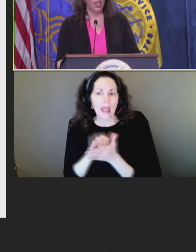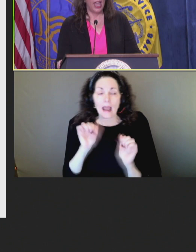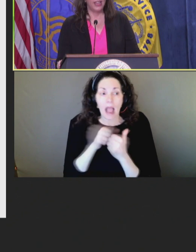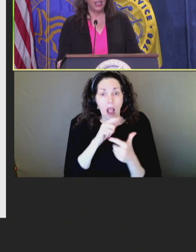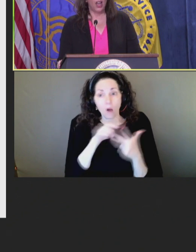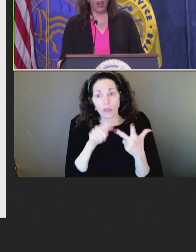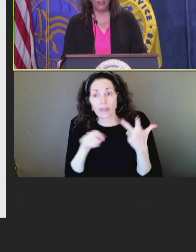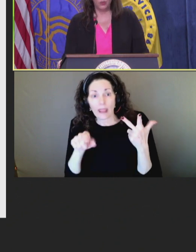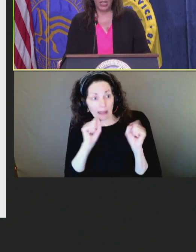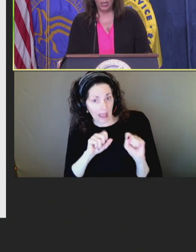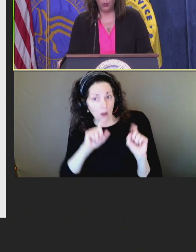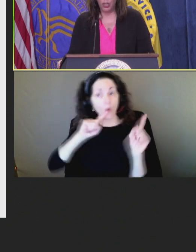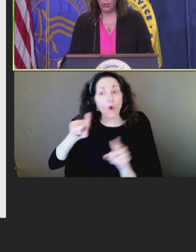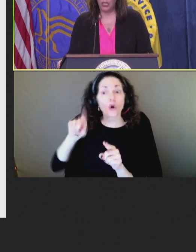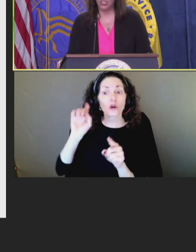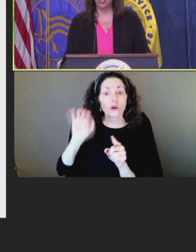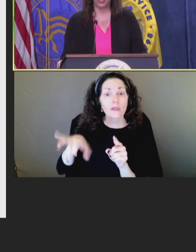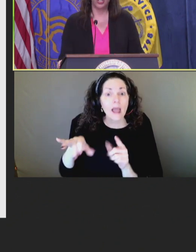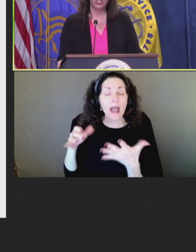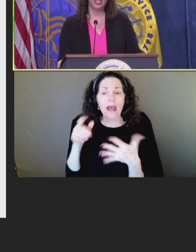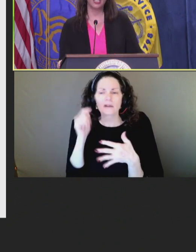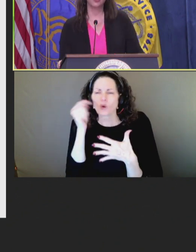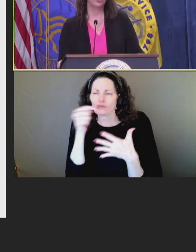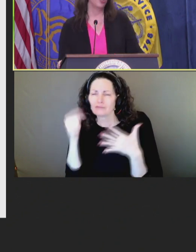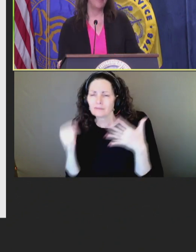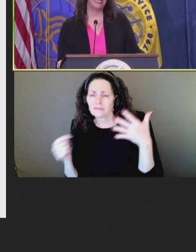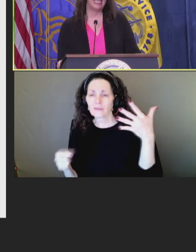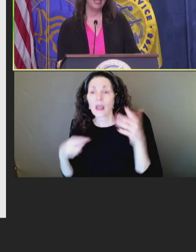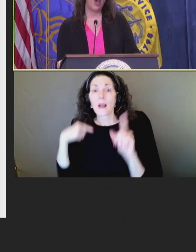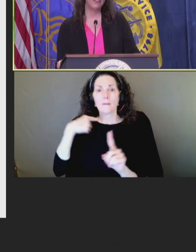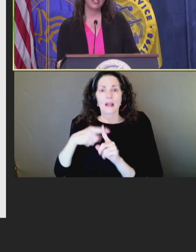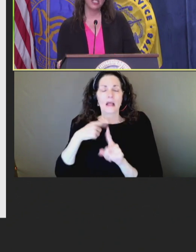And then often, we end up working with insurers, including our Medicaid offices,